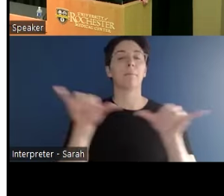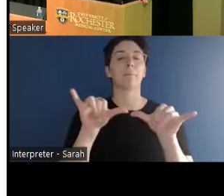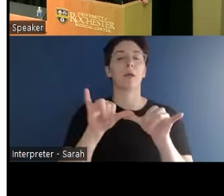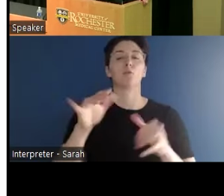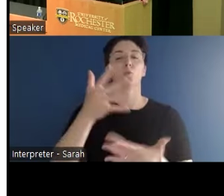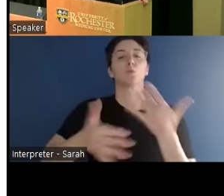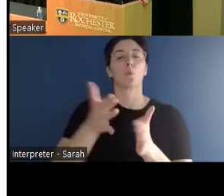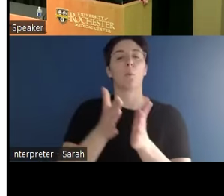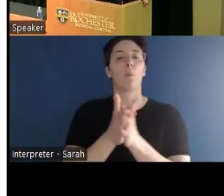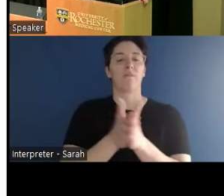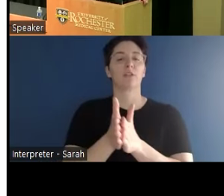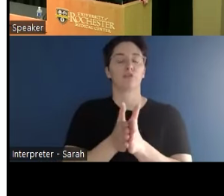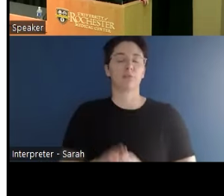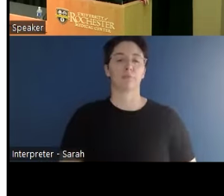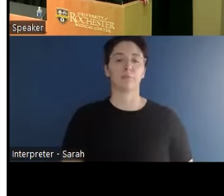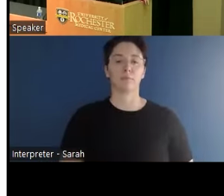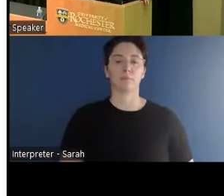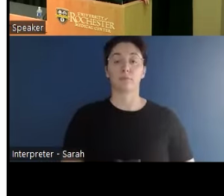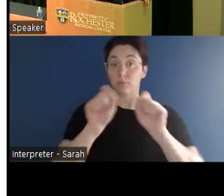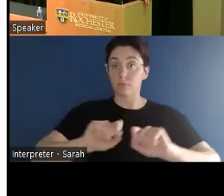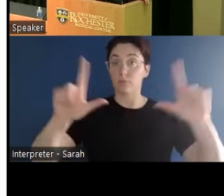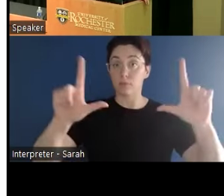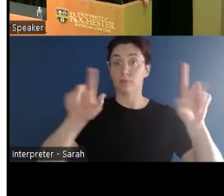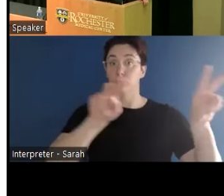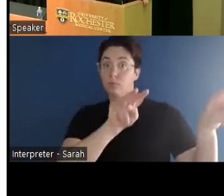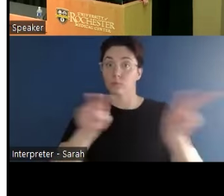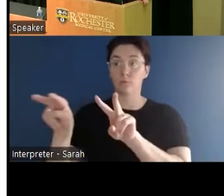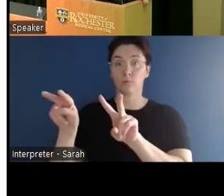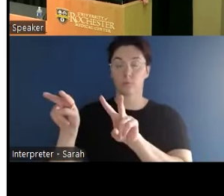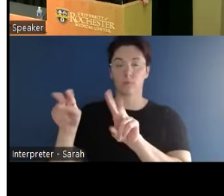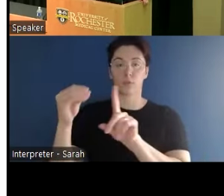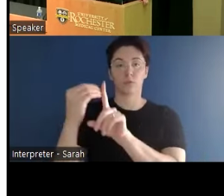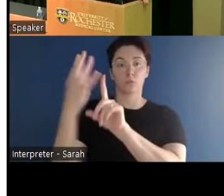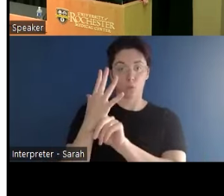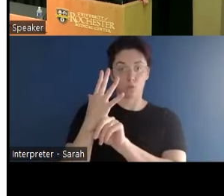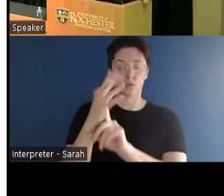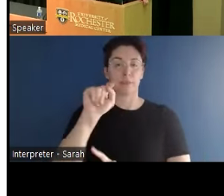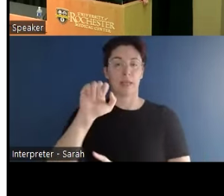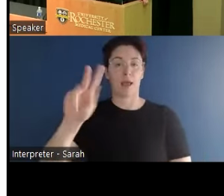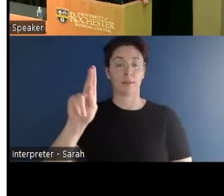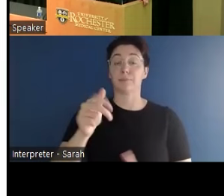it's a social viewing effort expenditure task where for each trial and the task children are